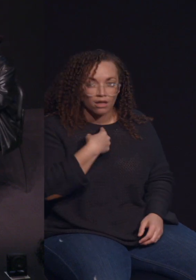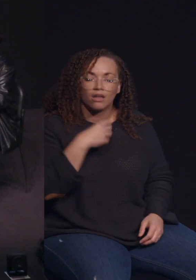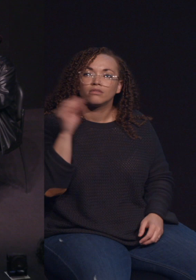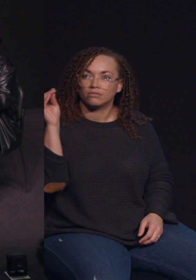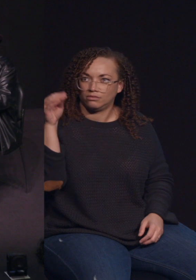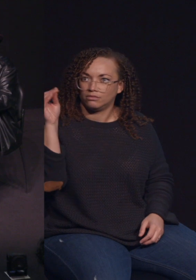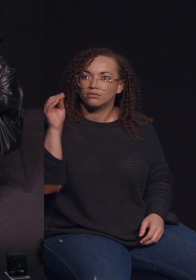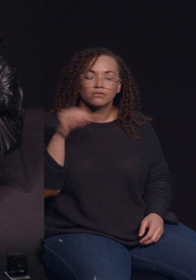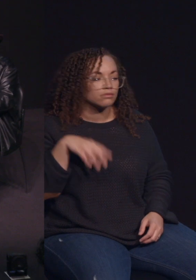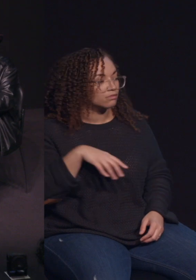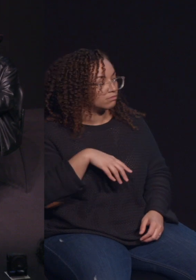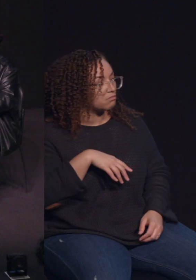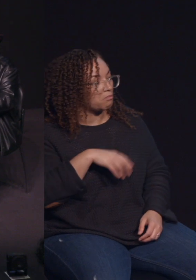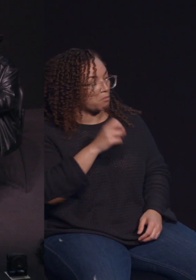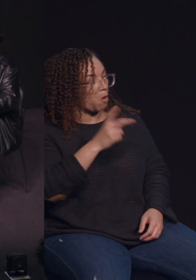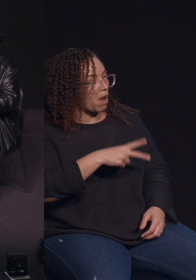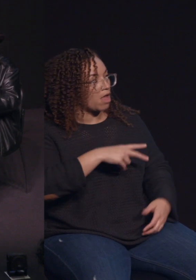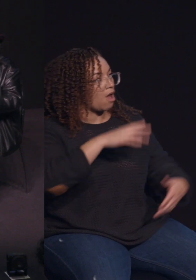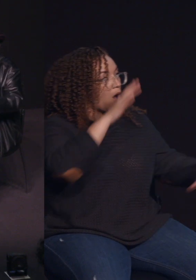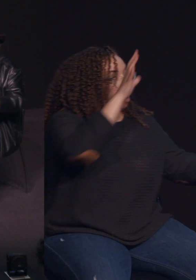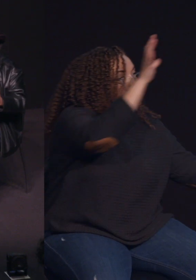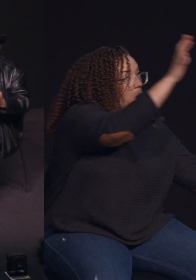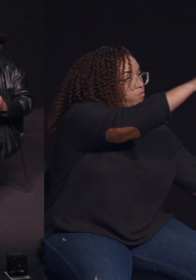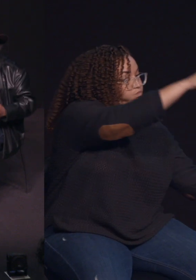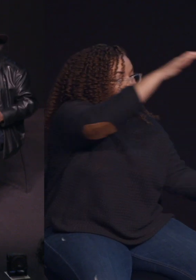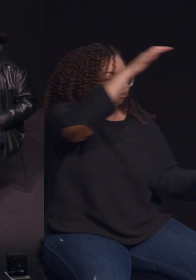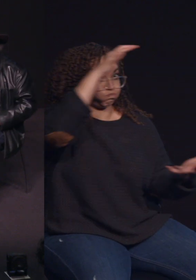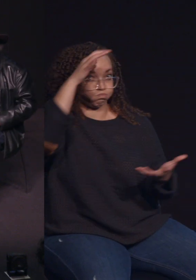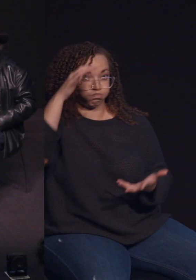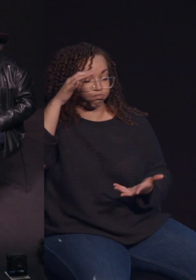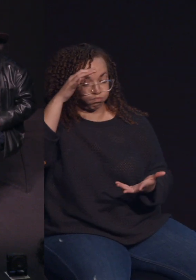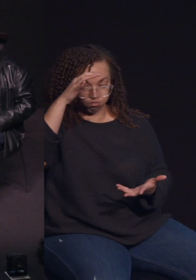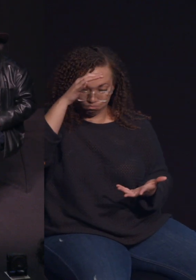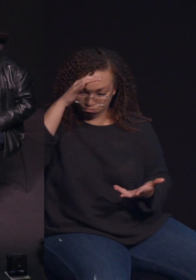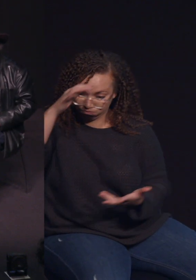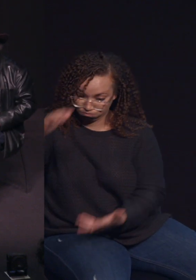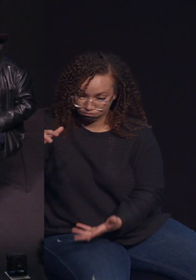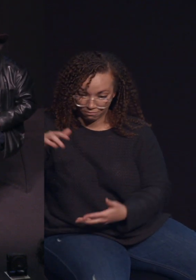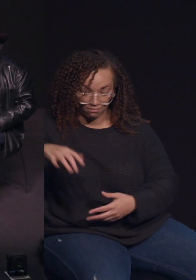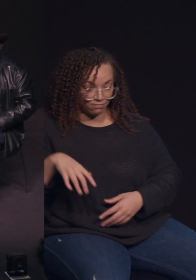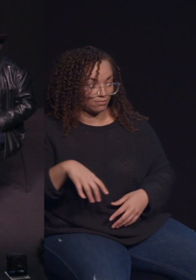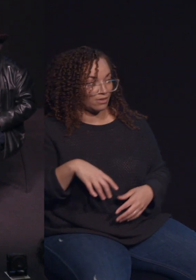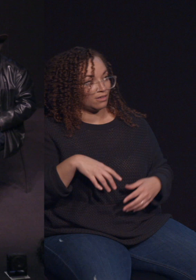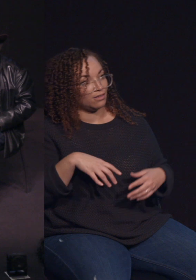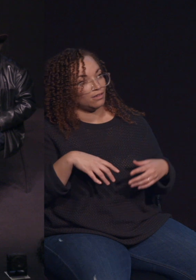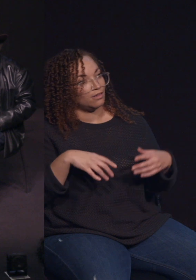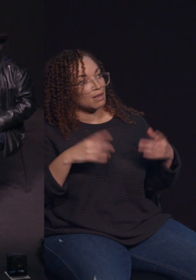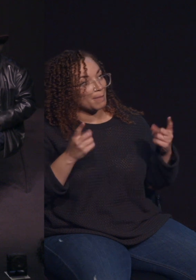he got a big bag, and he gave it to me and on the way back,